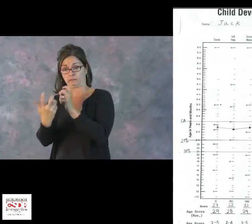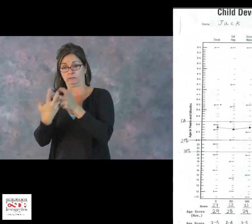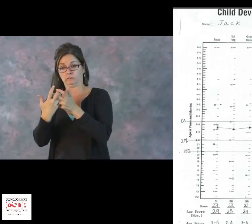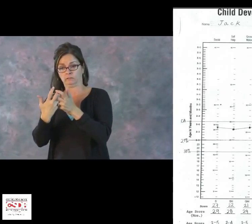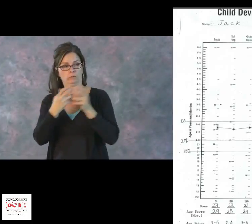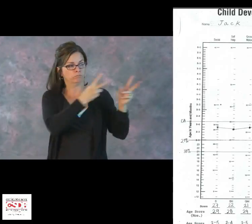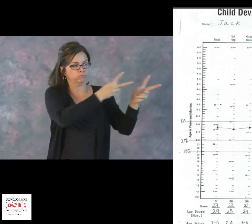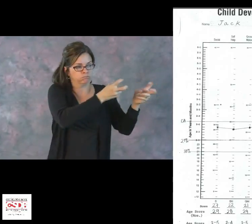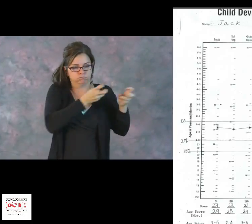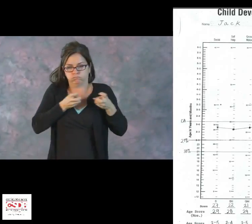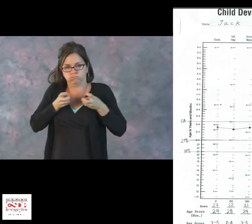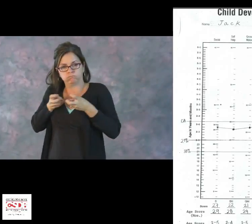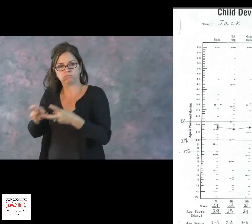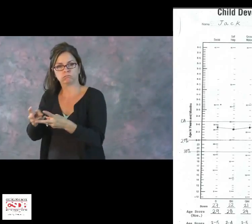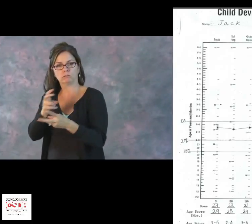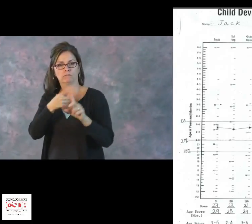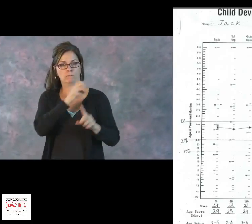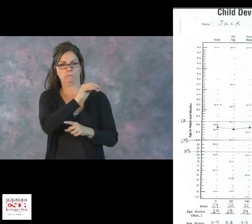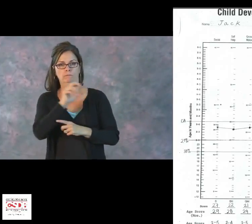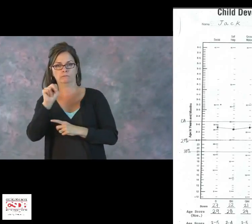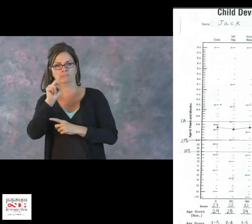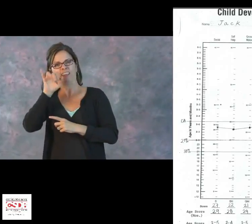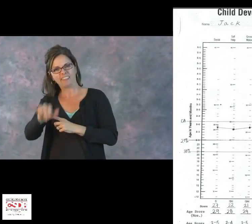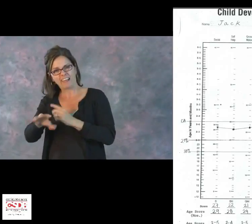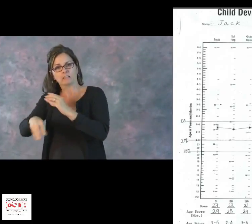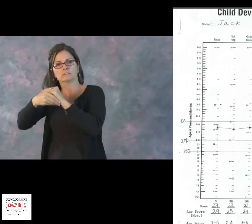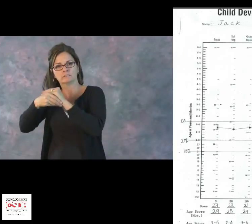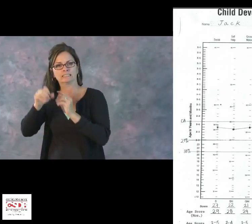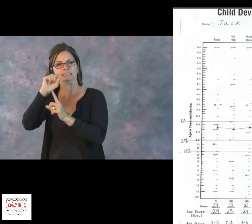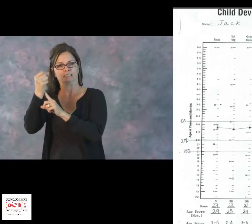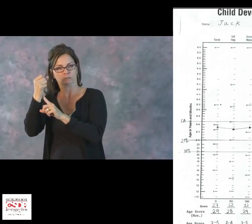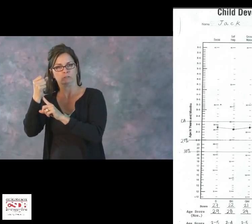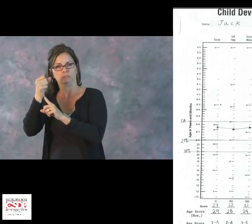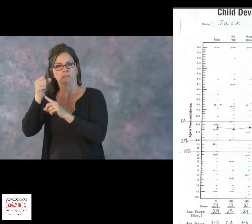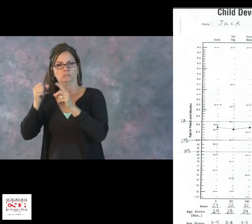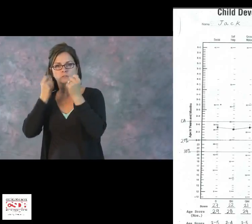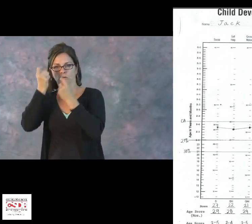That's the Situation Comprehension. It's not labeled at the top of the page,